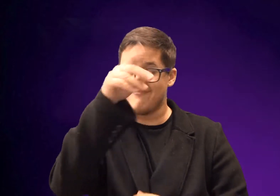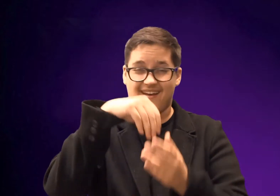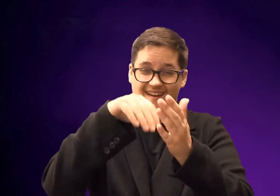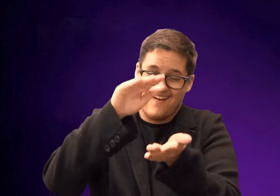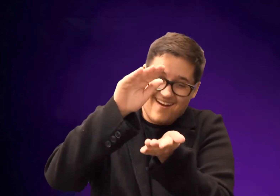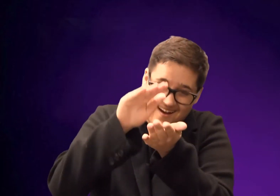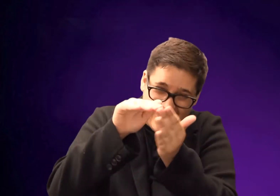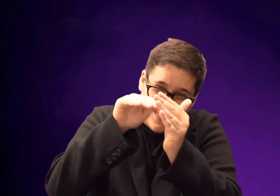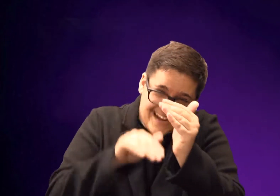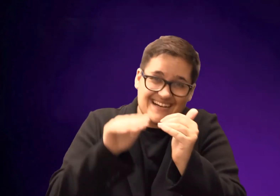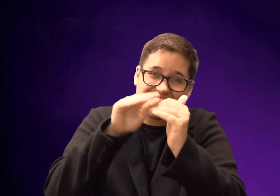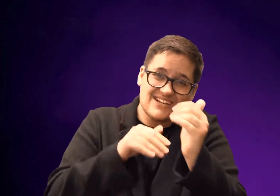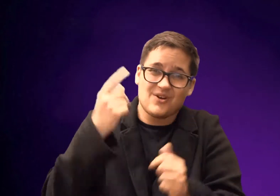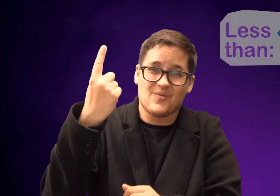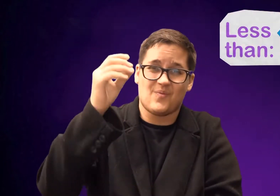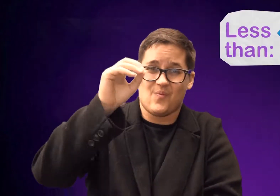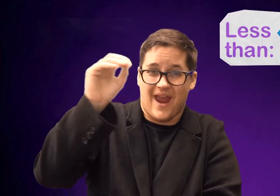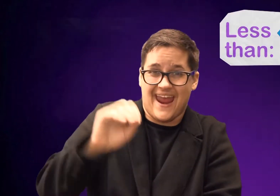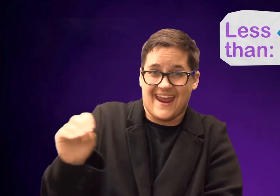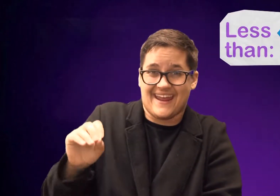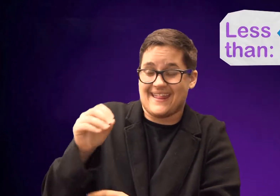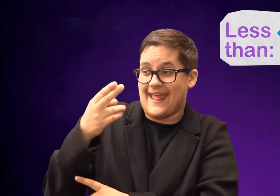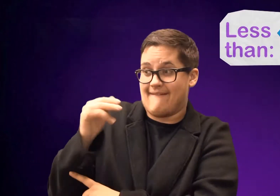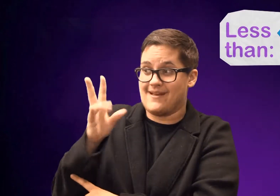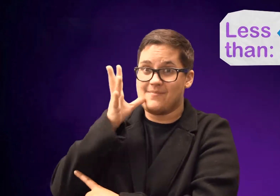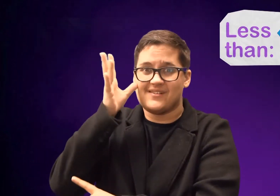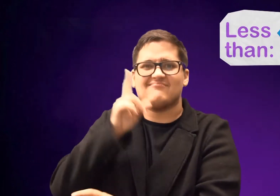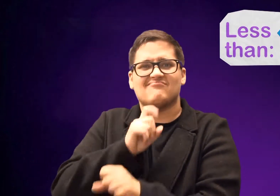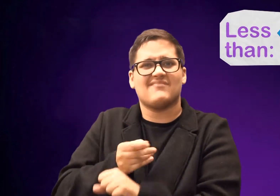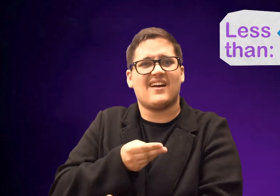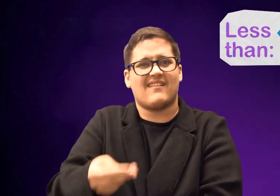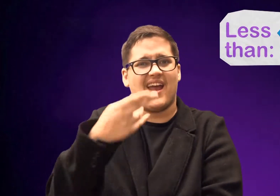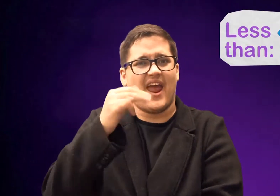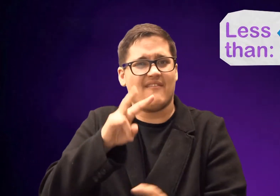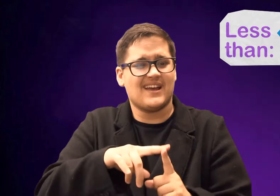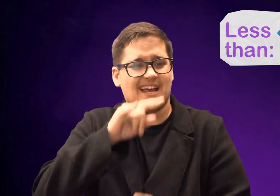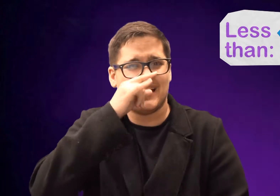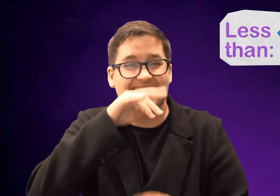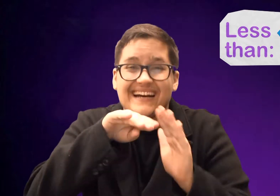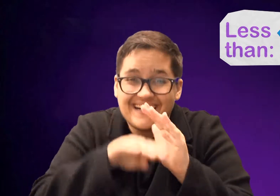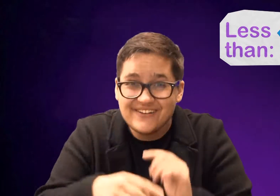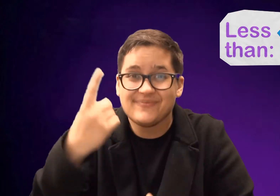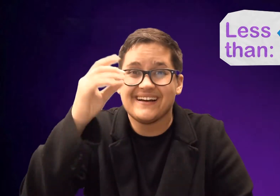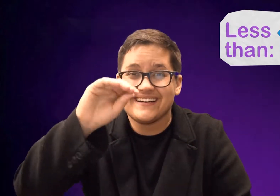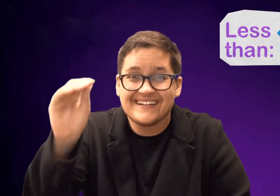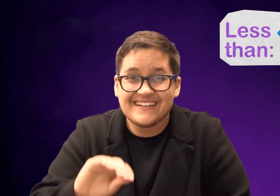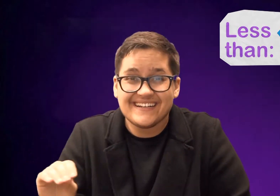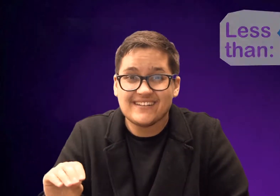There's actually less than 1% chance that the babies will get HIV from parents. Less than 1%!